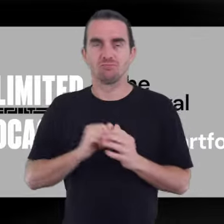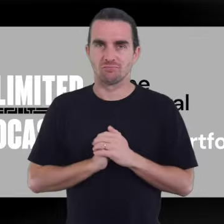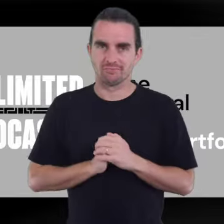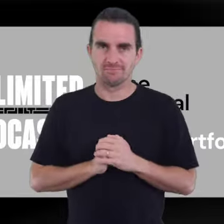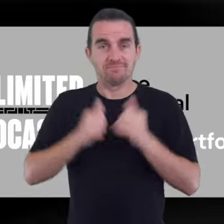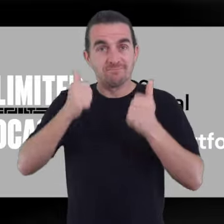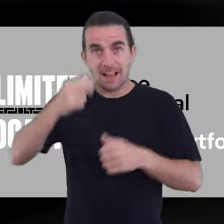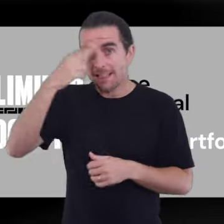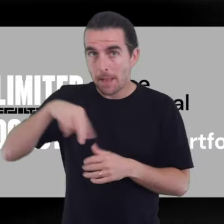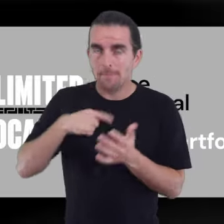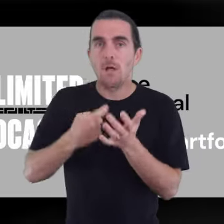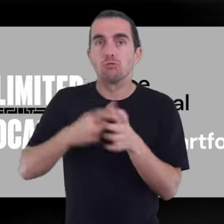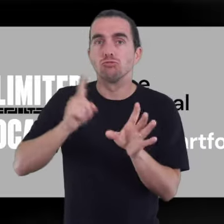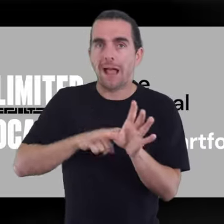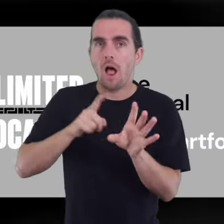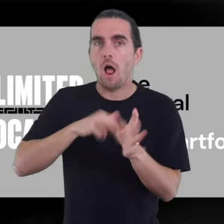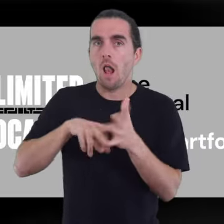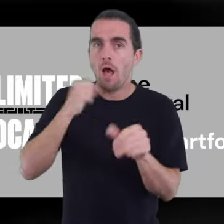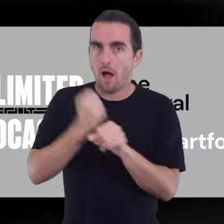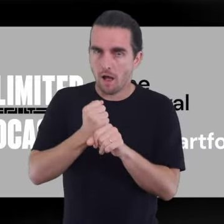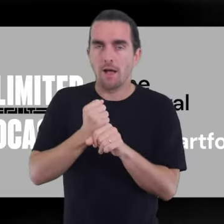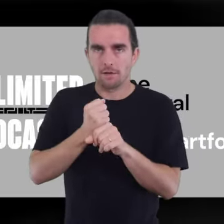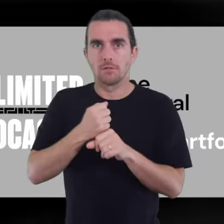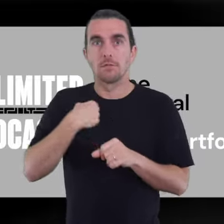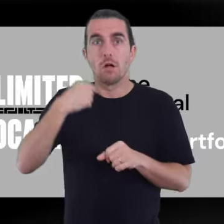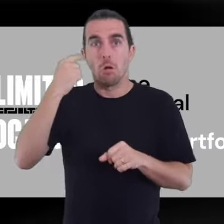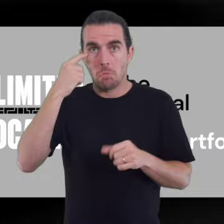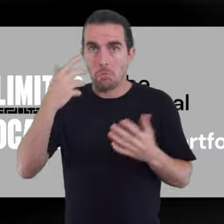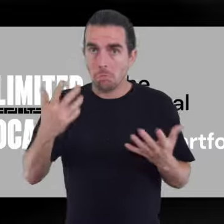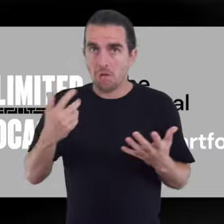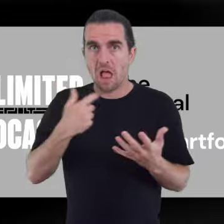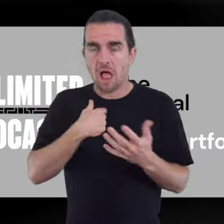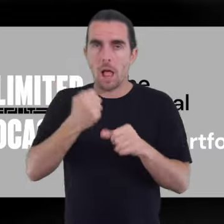[Ray] My name is Ray Young, and I guess I would say